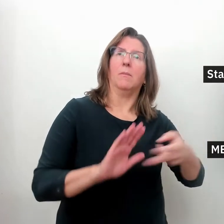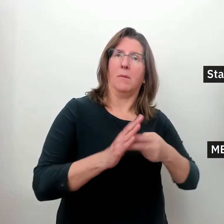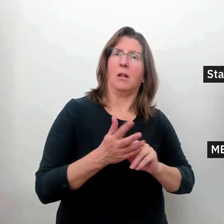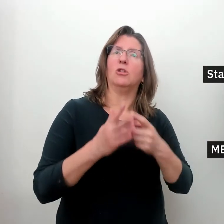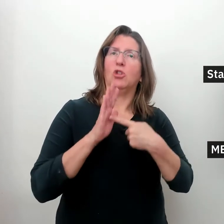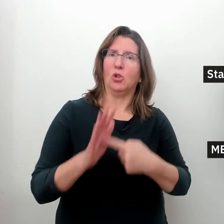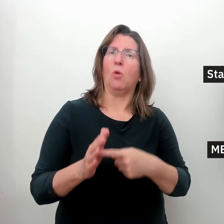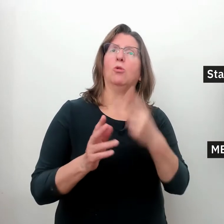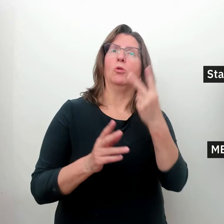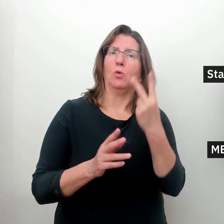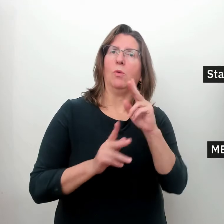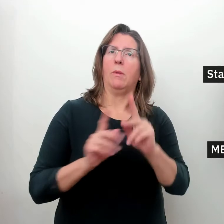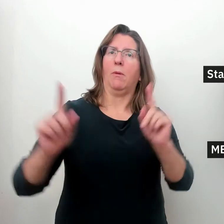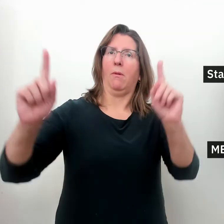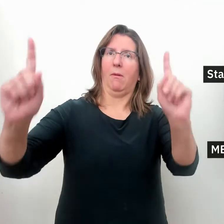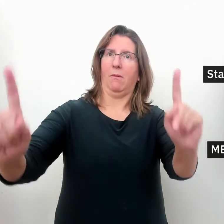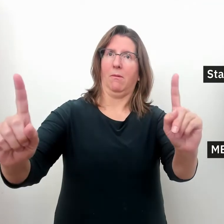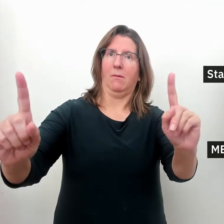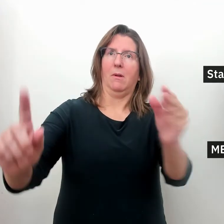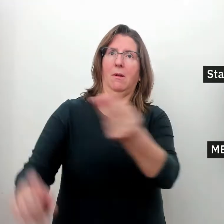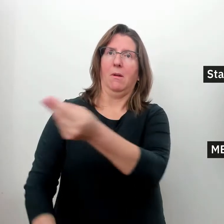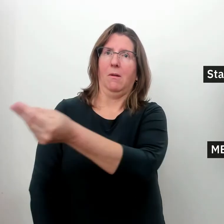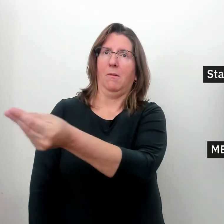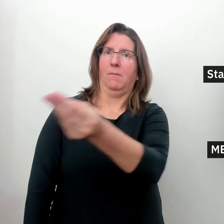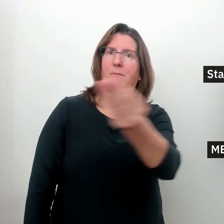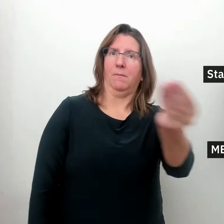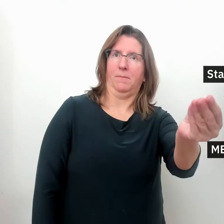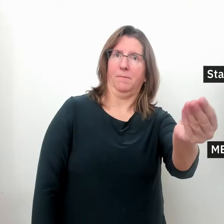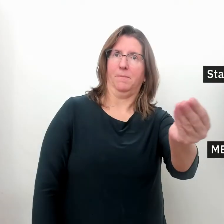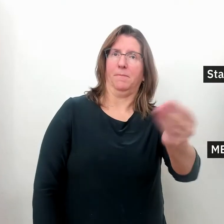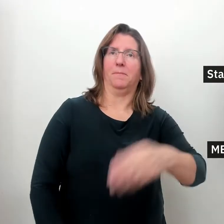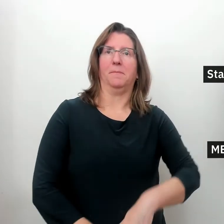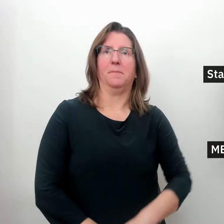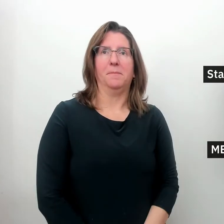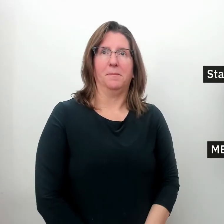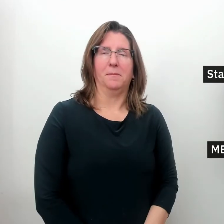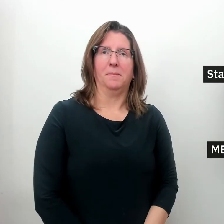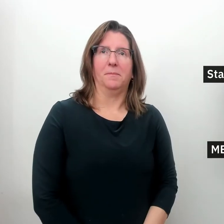Two people are set up in space, then GIVE movement is directional one to the other.